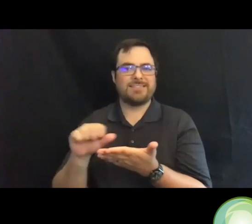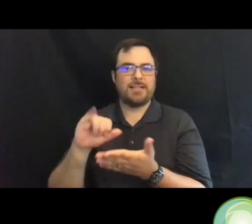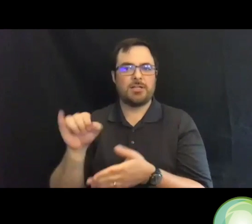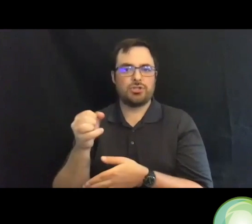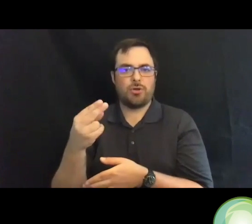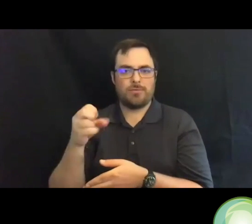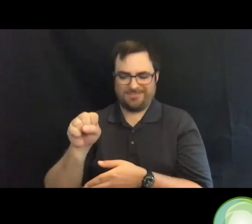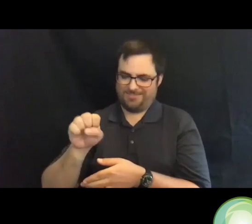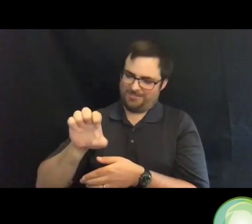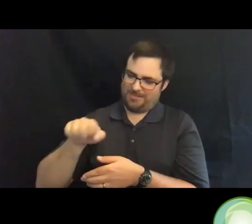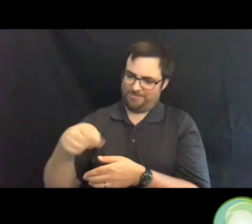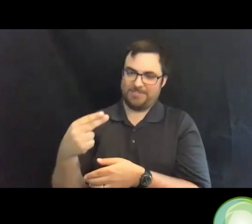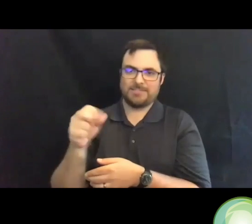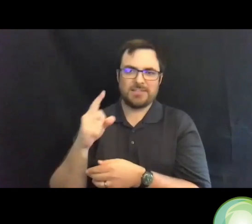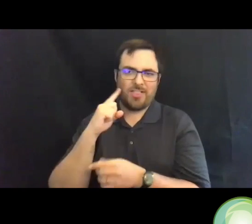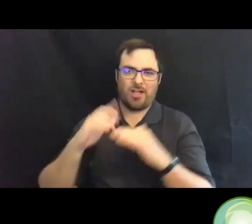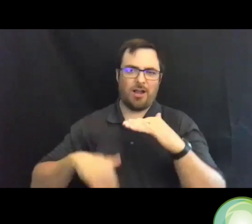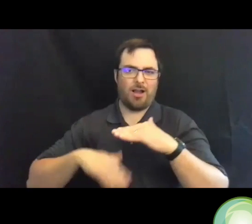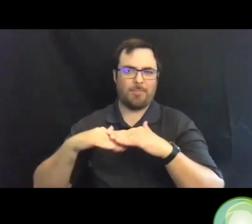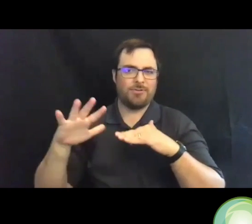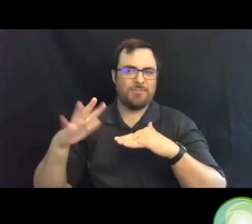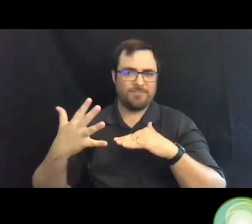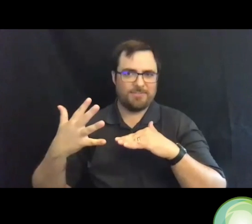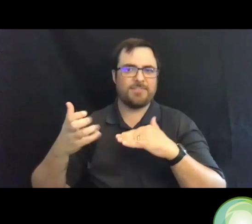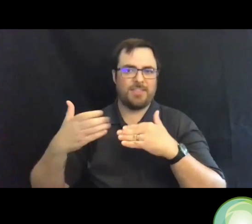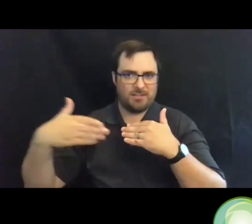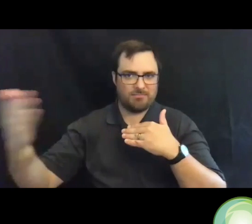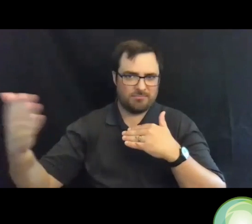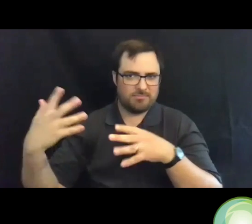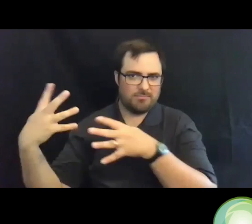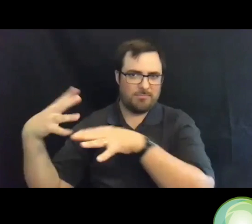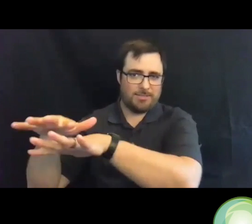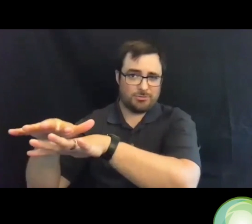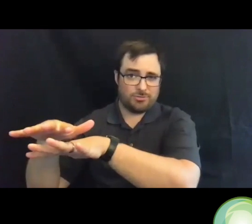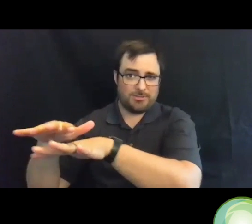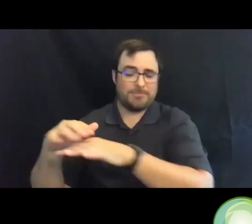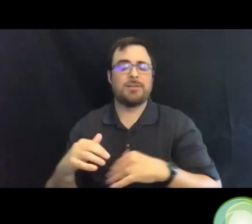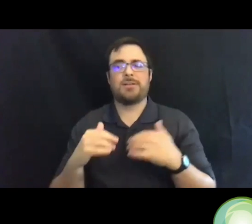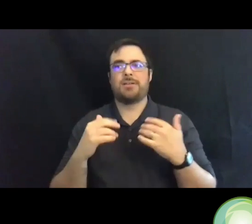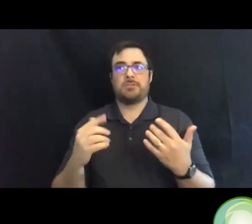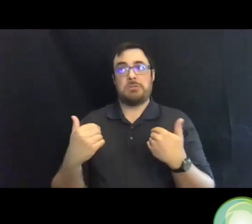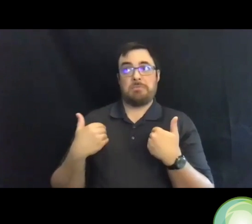grade I want to say and then they mainstreamed after that. But if they have some ideas that could help